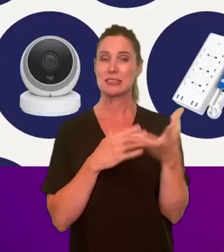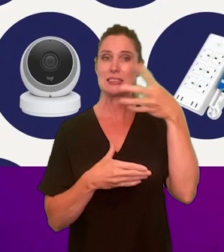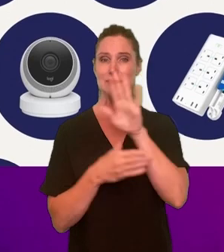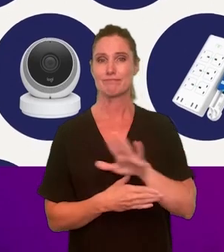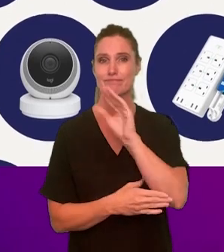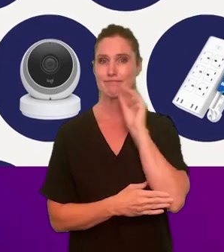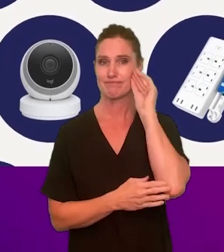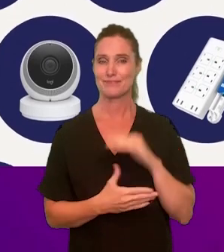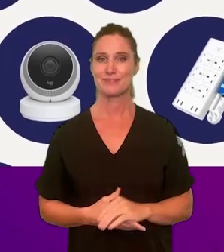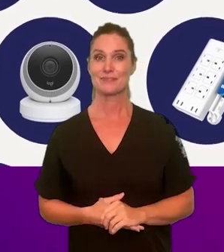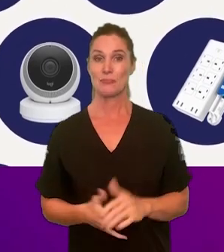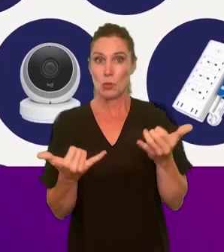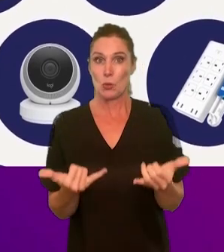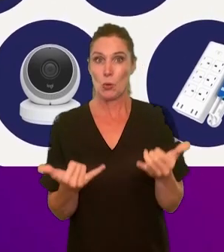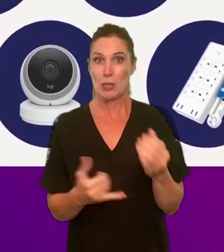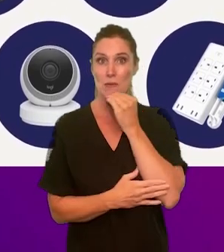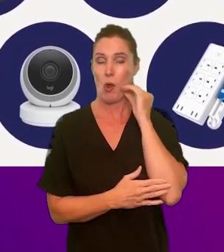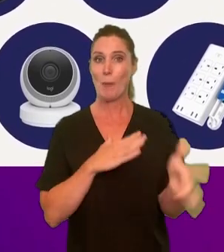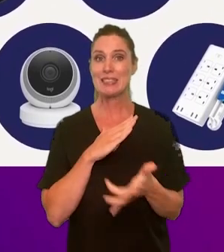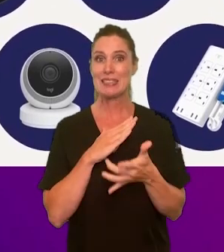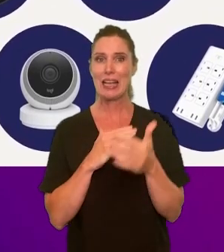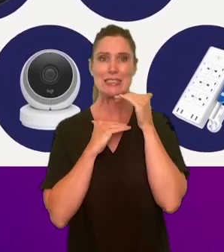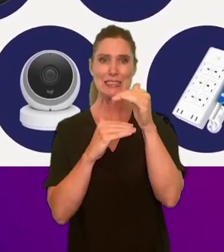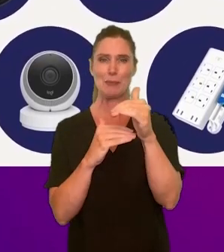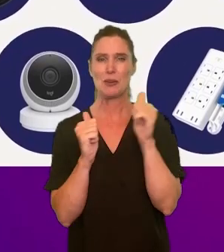Currently, home tech is limited by its input devices.